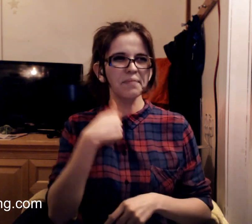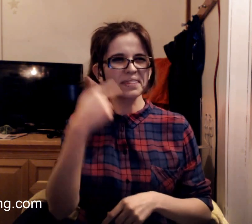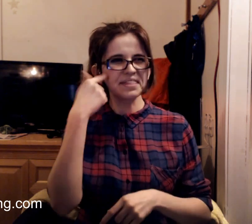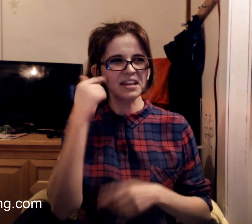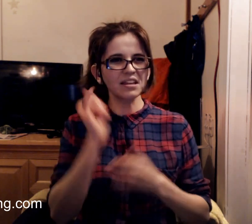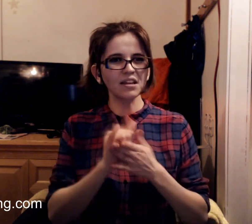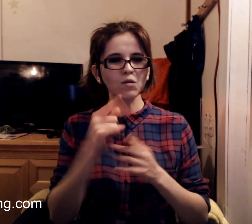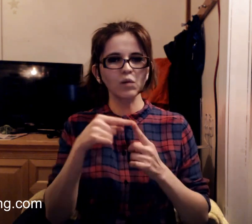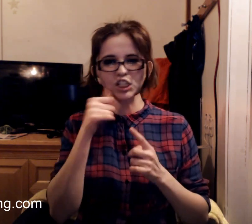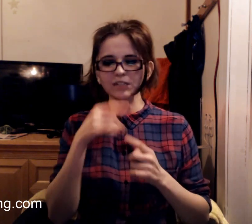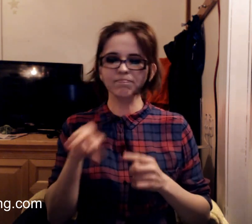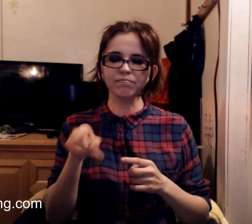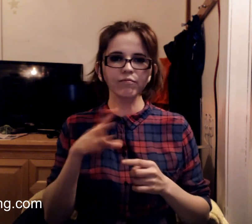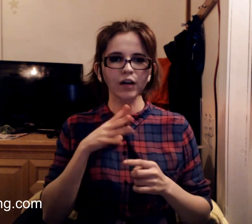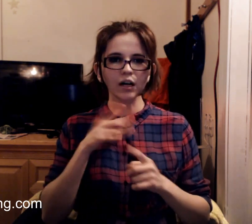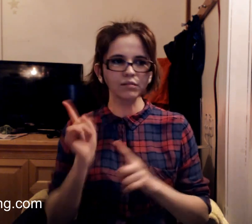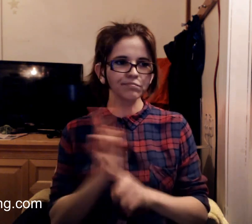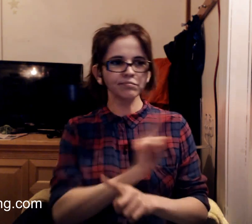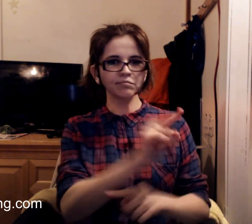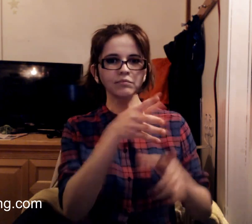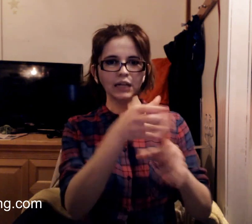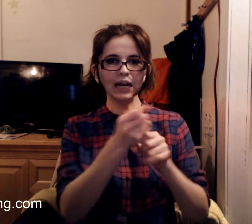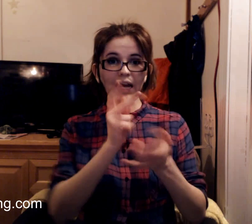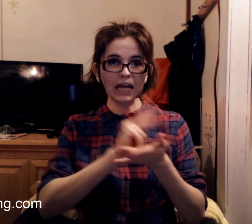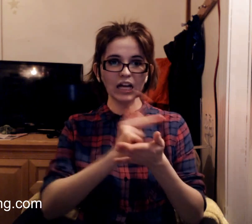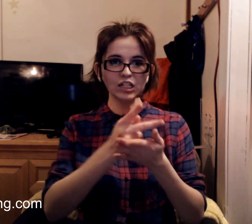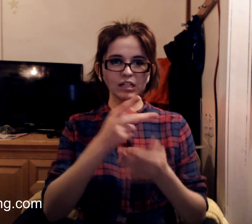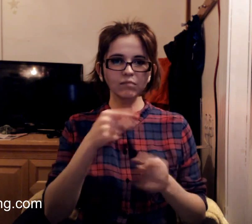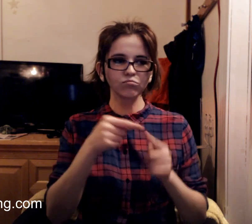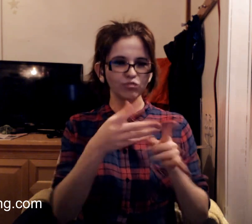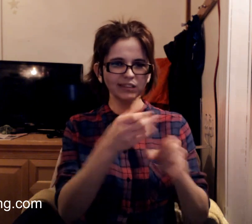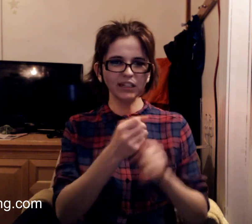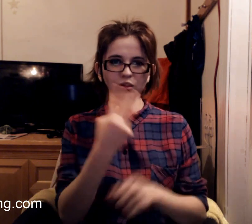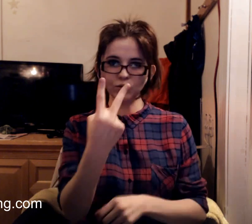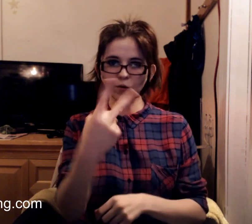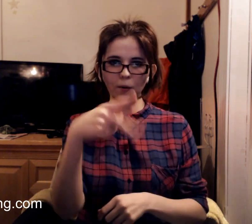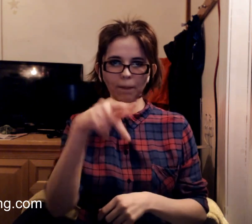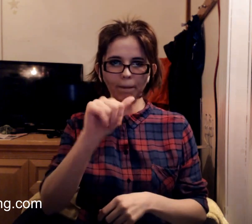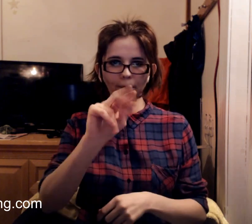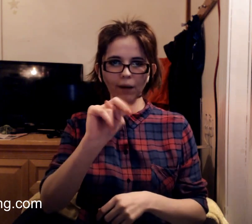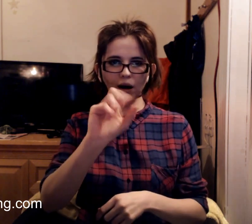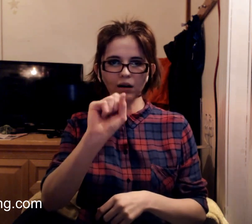I think that was when she was like, right, and went to the kitchen to get two pans -